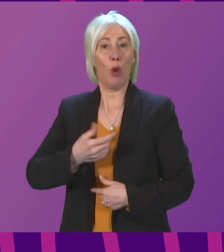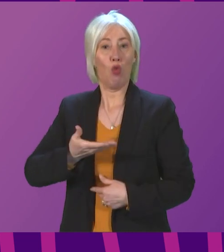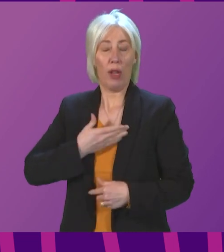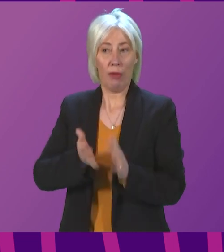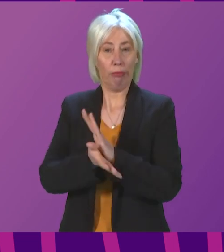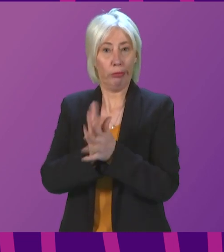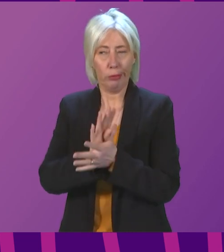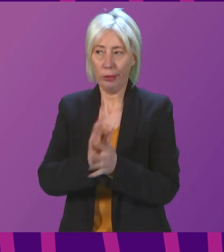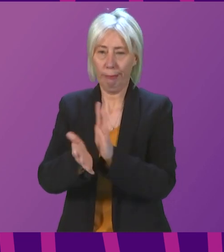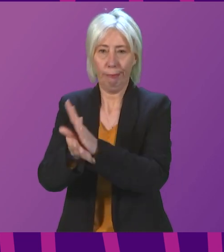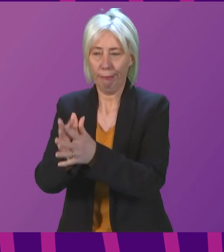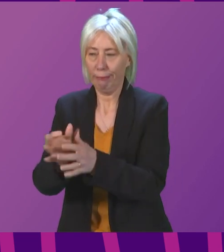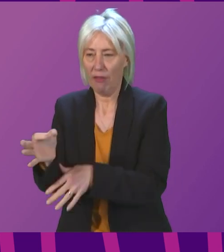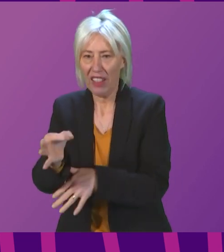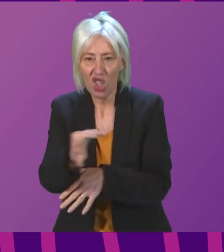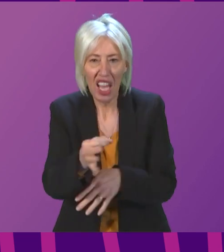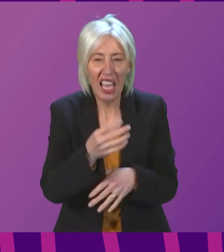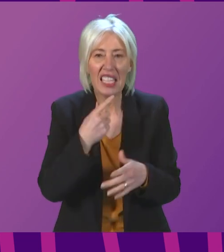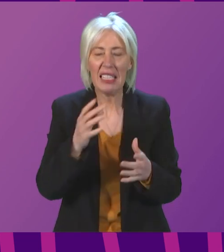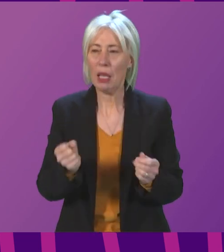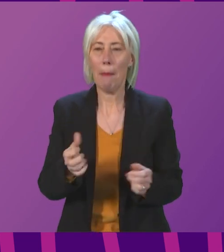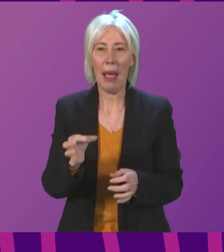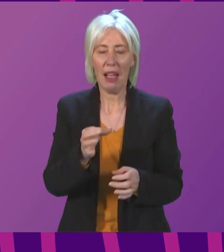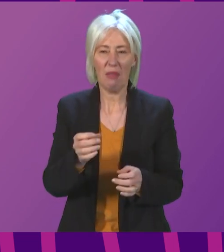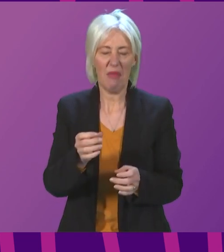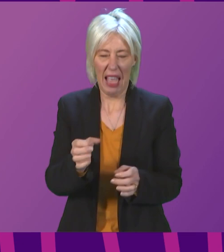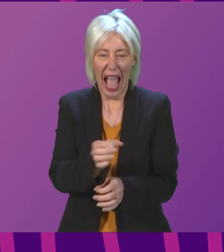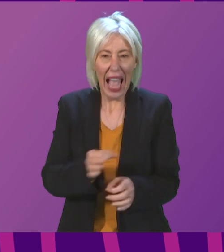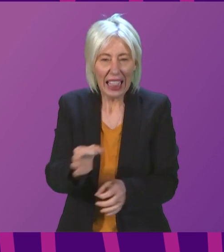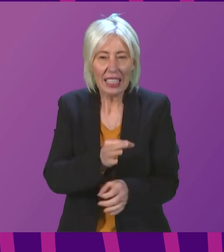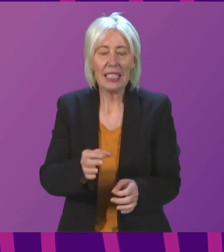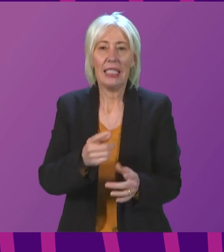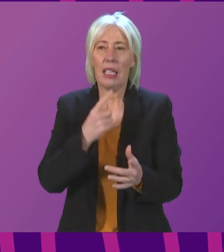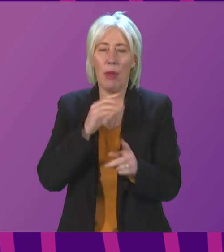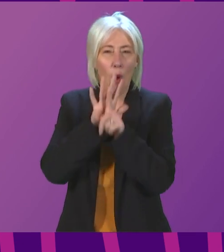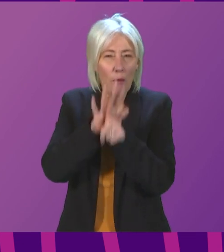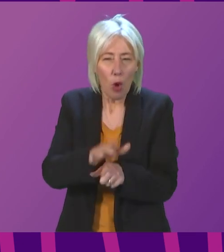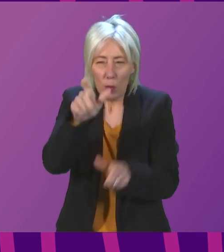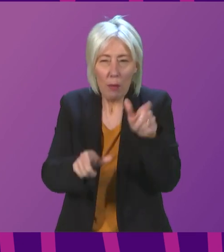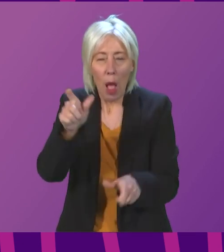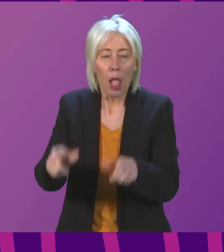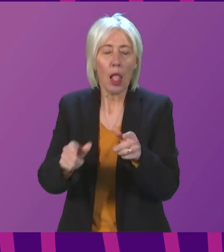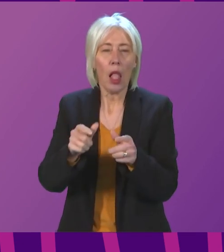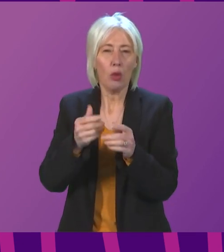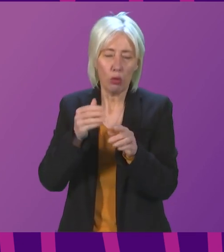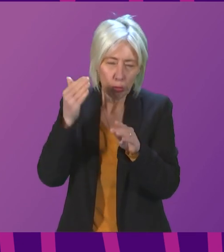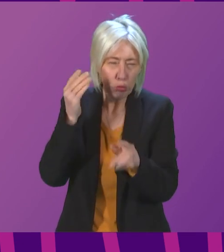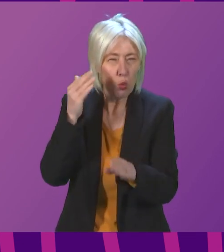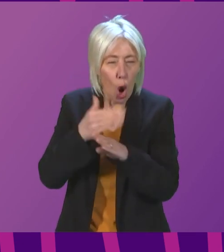destroyed villages in Myanmar and relied on forced labour and used slavery to build pipelines.